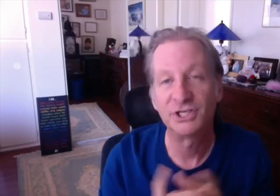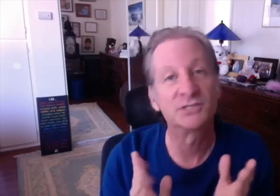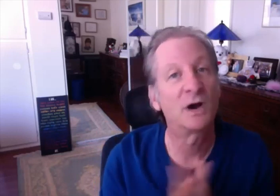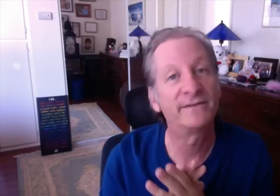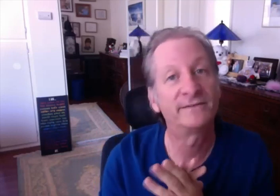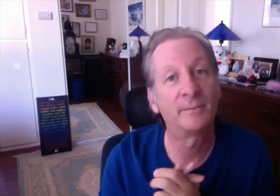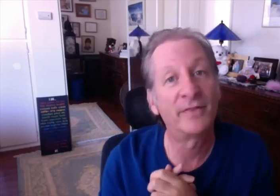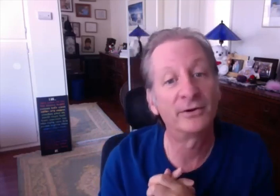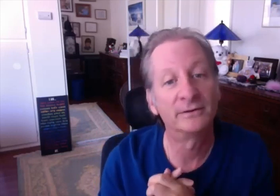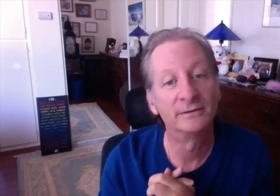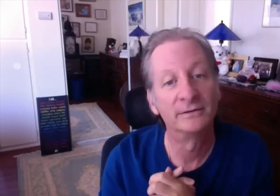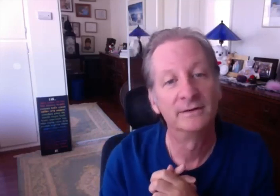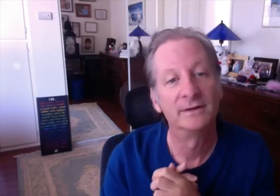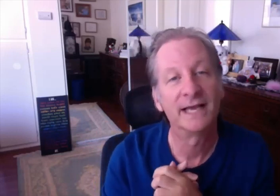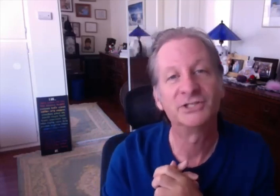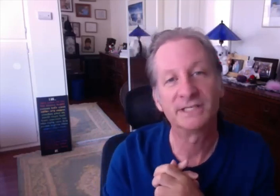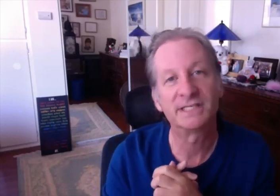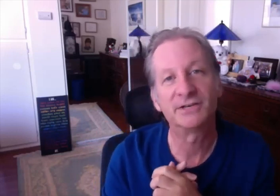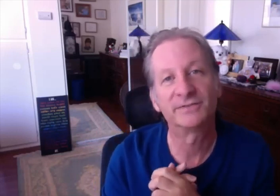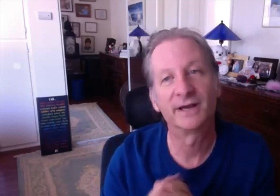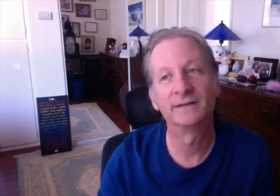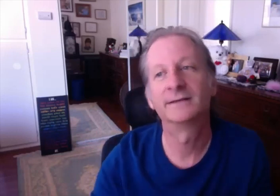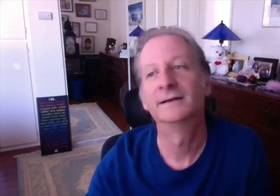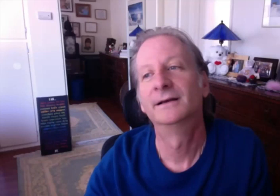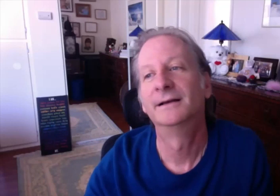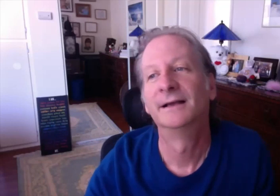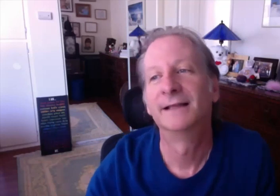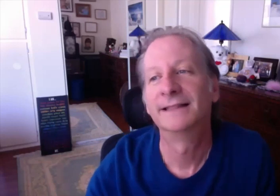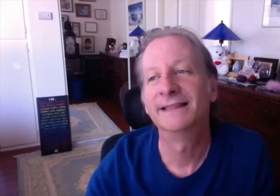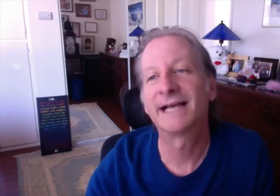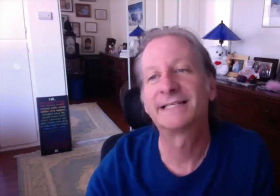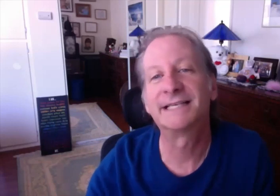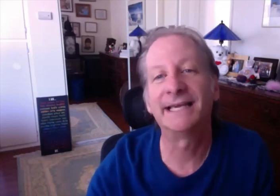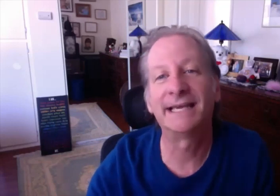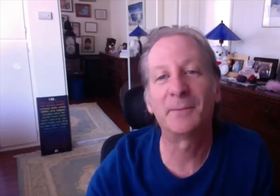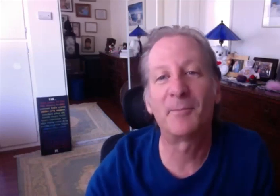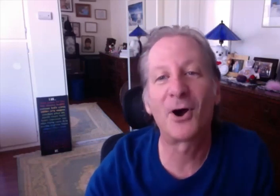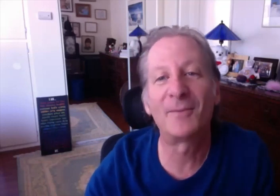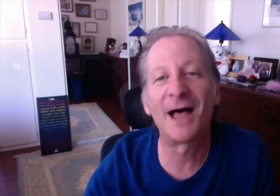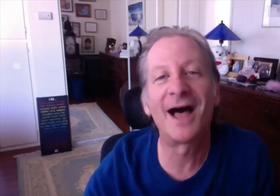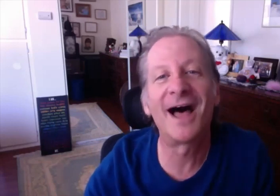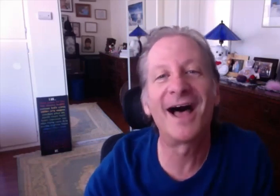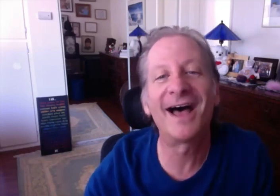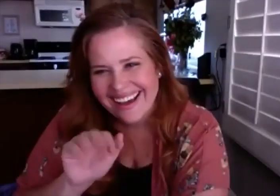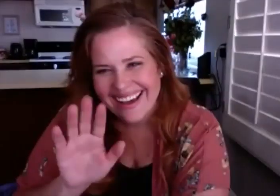She is a wife, a mother, and she is a dear friend, Lexi Marman.